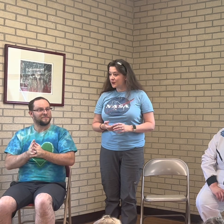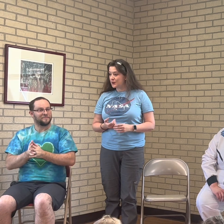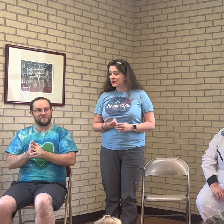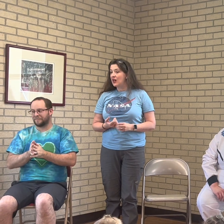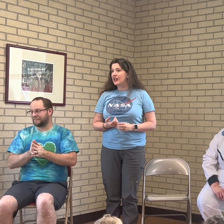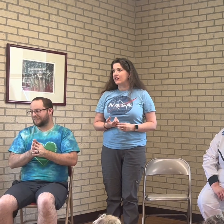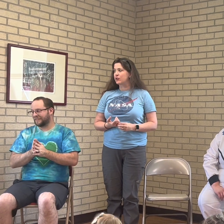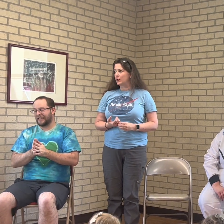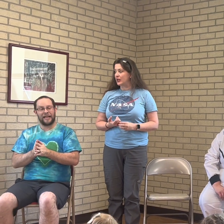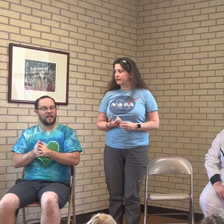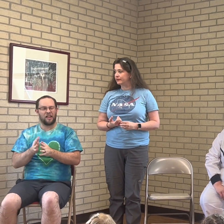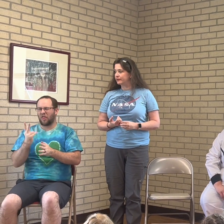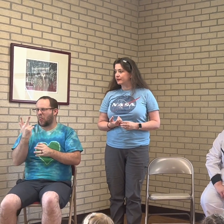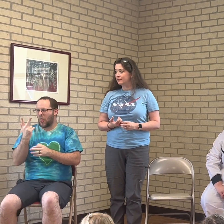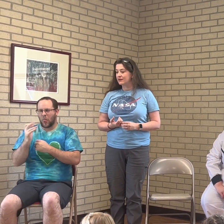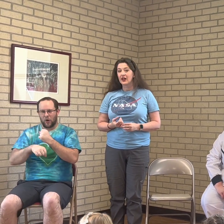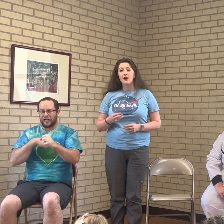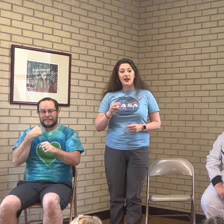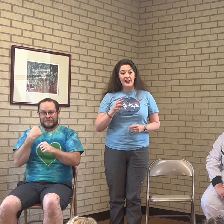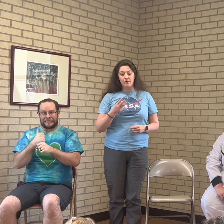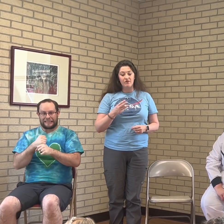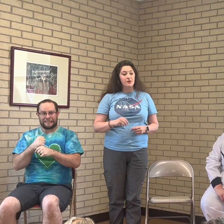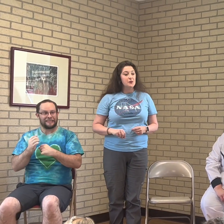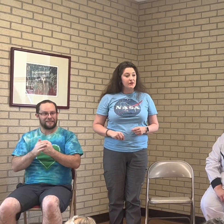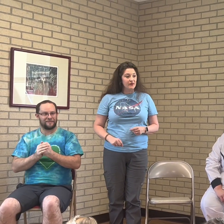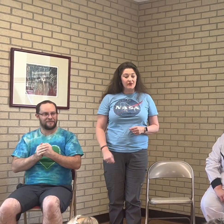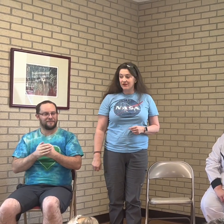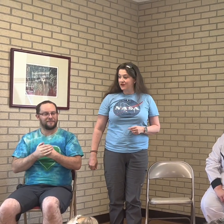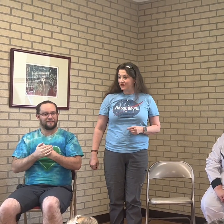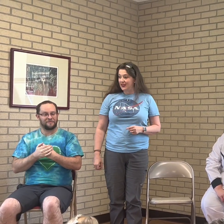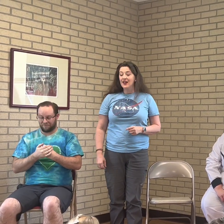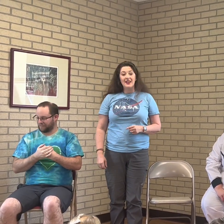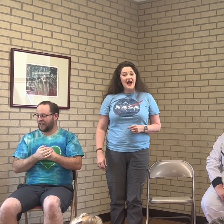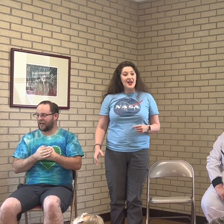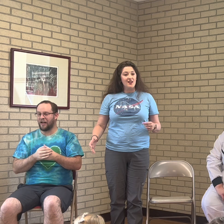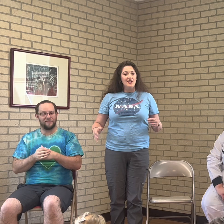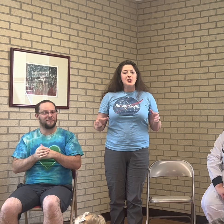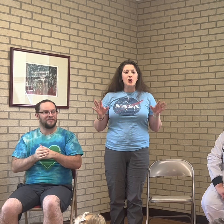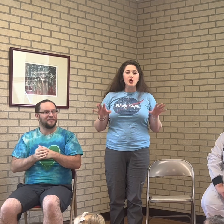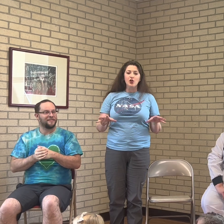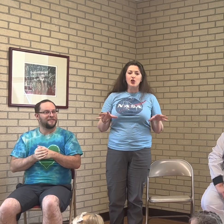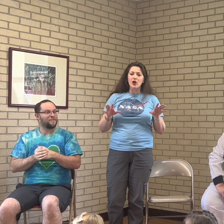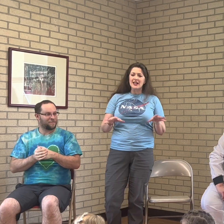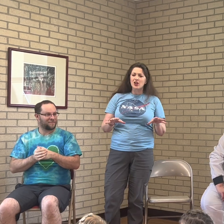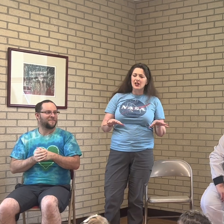Audience: Woman?! In how much years? Dr. Shannon: Like three. Audience: Oh! So I'll be ten. Dr. Shannon: Yeah! So you guys aren't